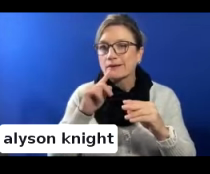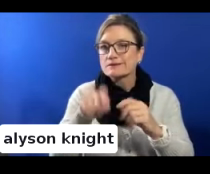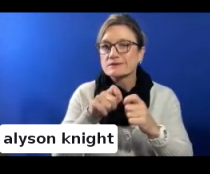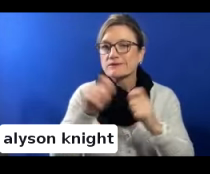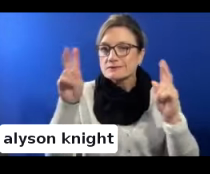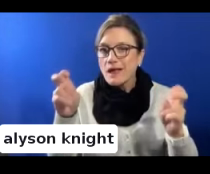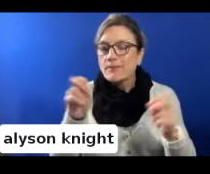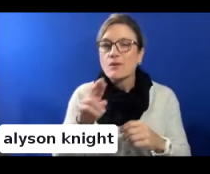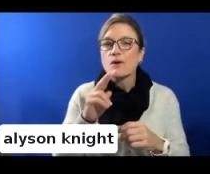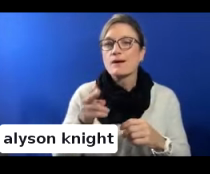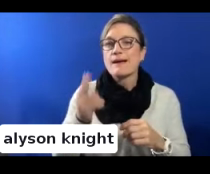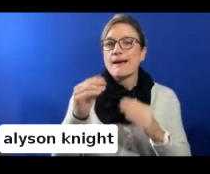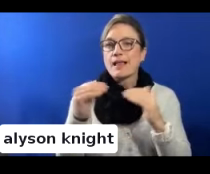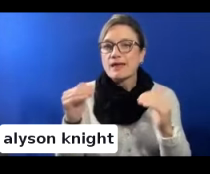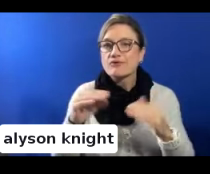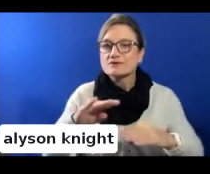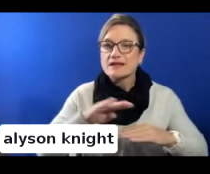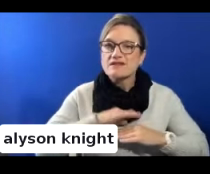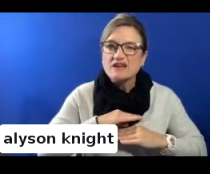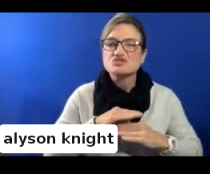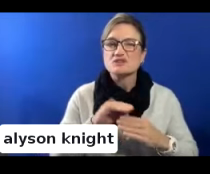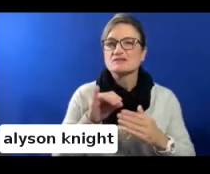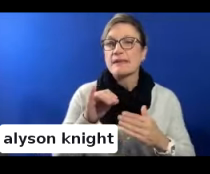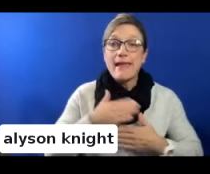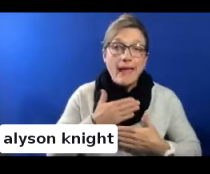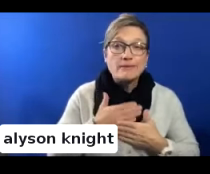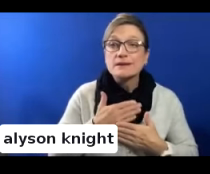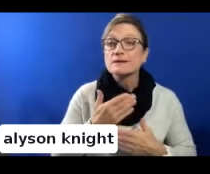higher level of satisfaction, happiness or quality of life.